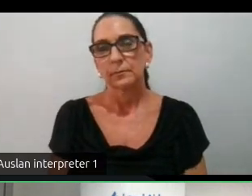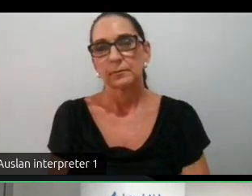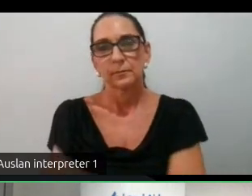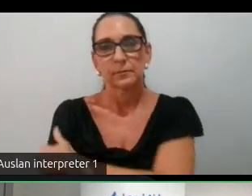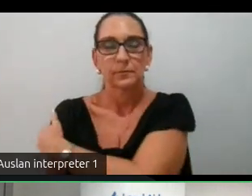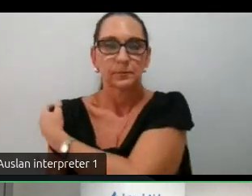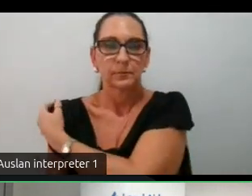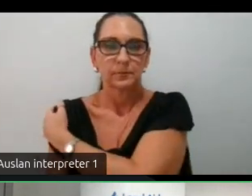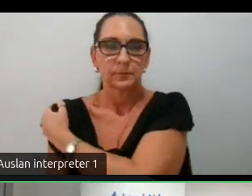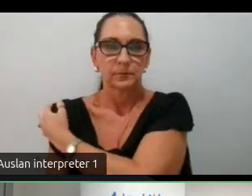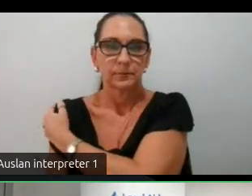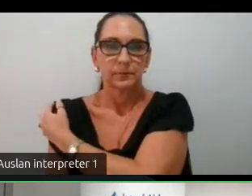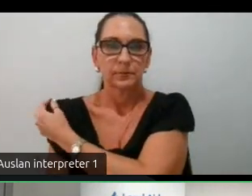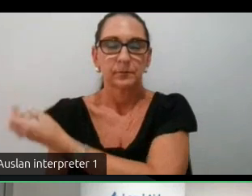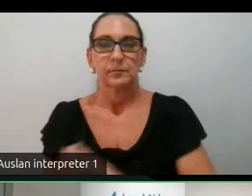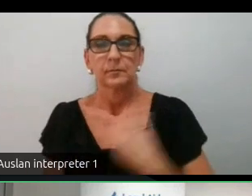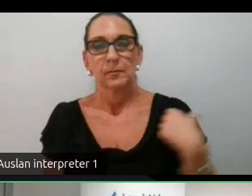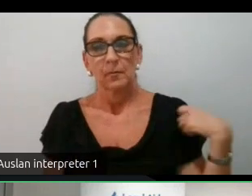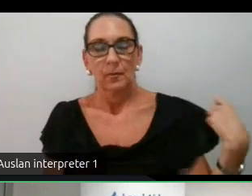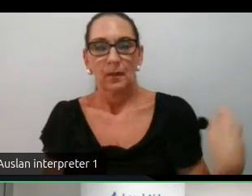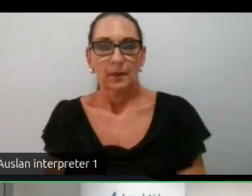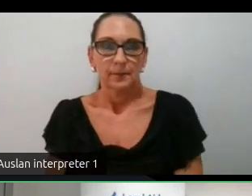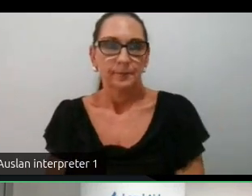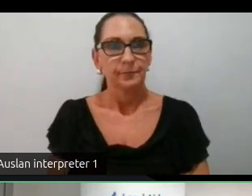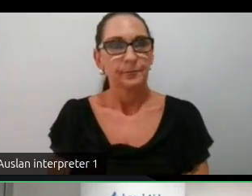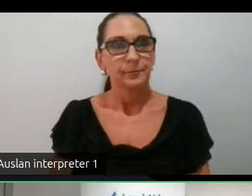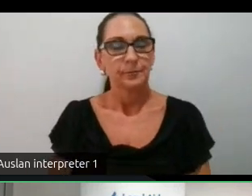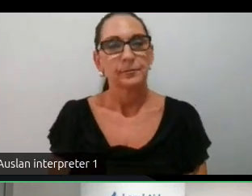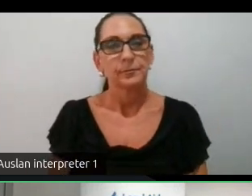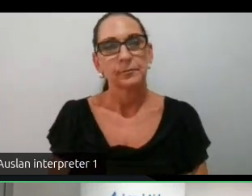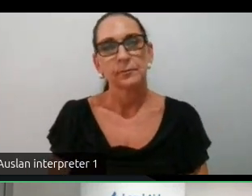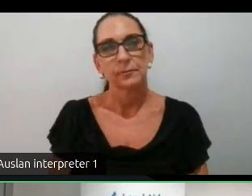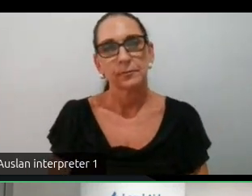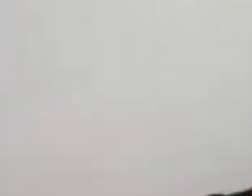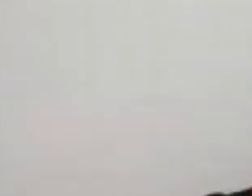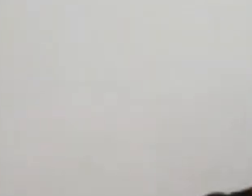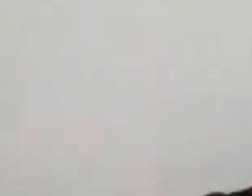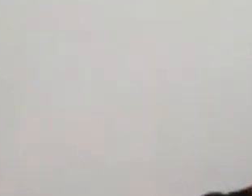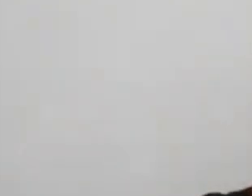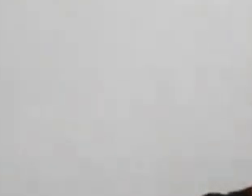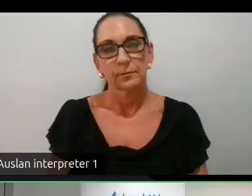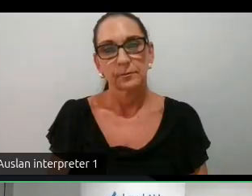Paul and Julie to tailor some of their case studies to be relevant for you all. Okay,